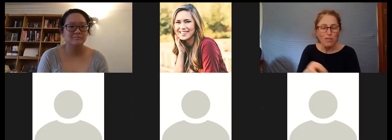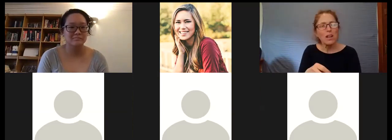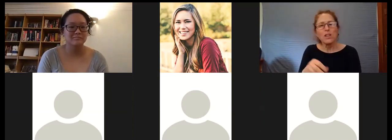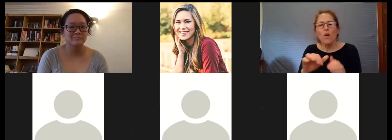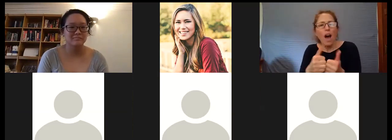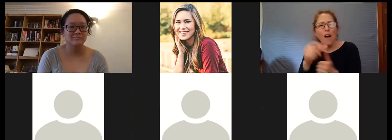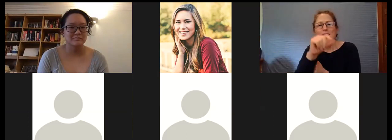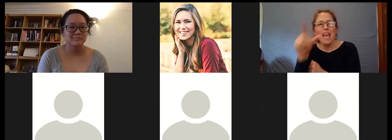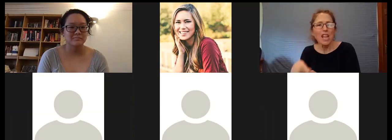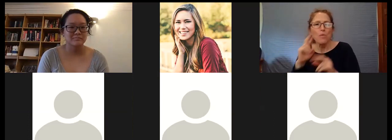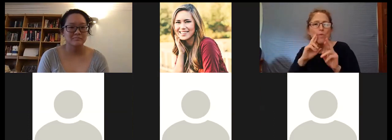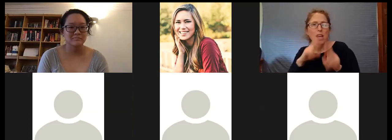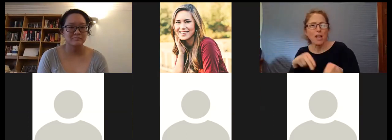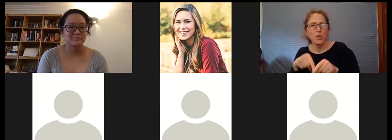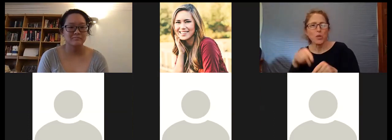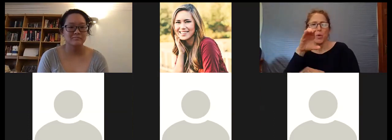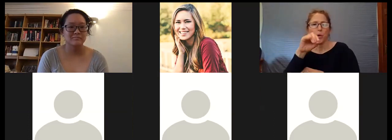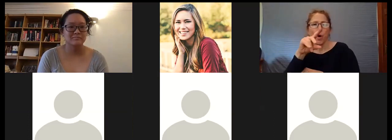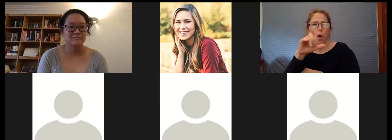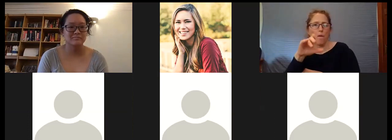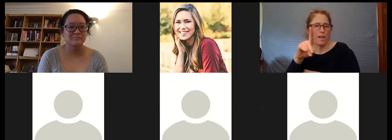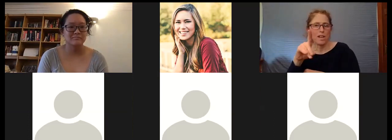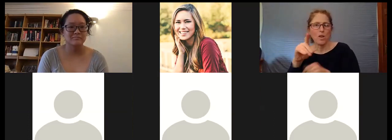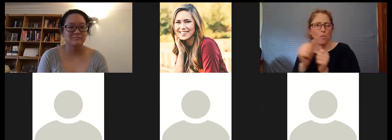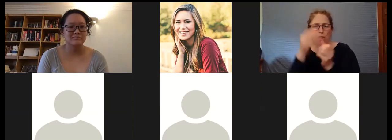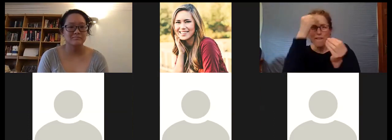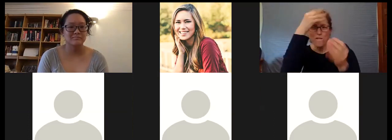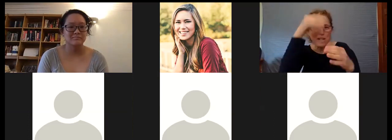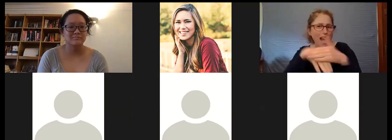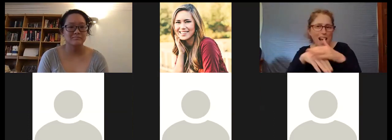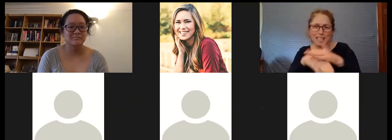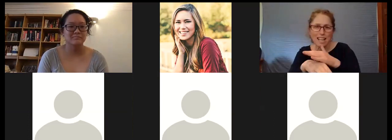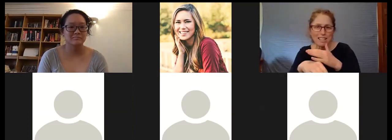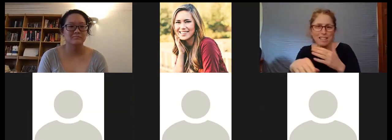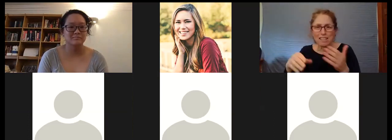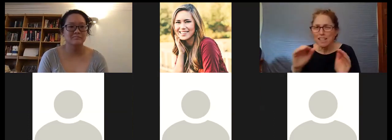How has Italy reacted to the COVID-19 pandemic in terms of information access?